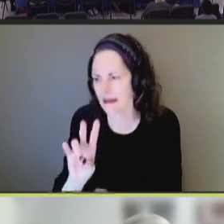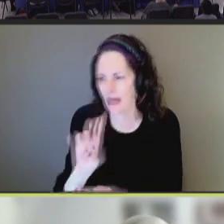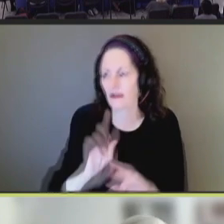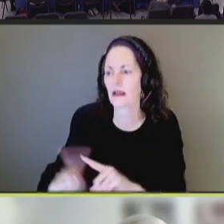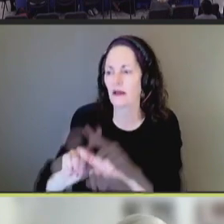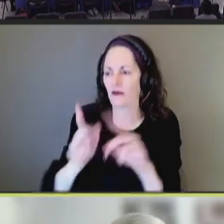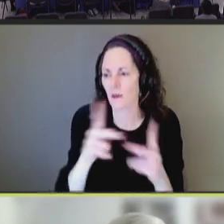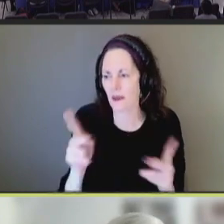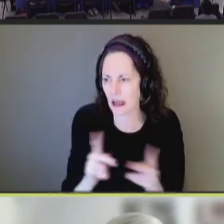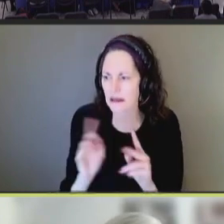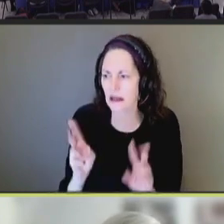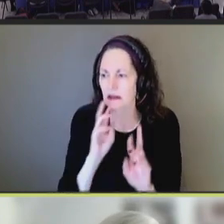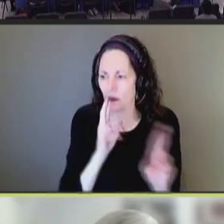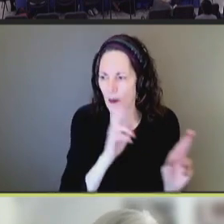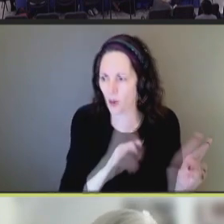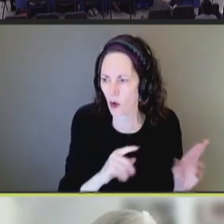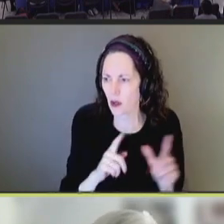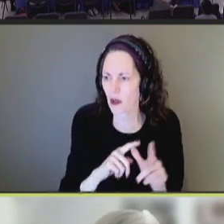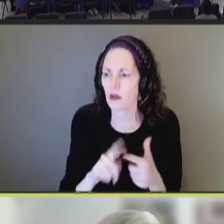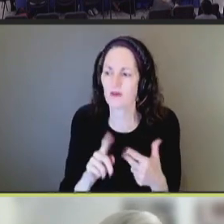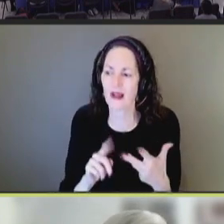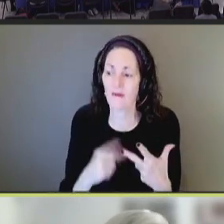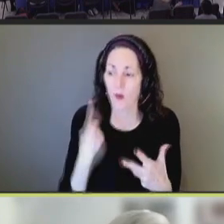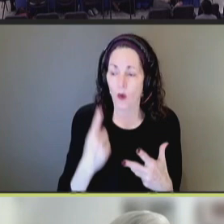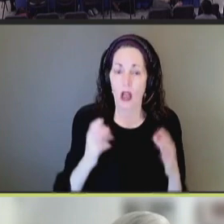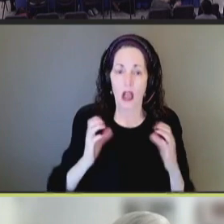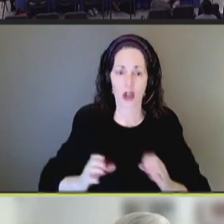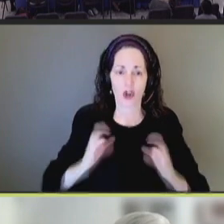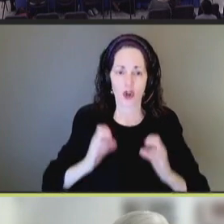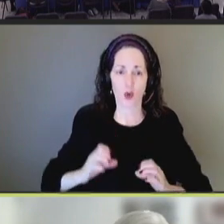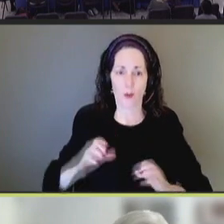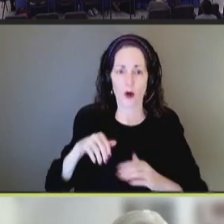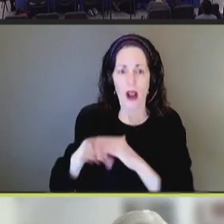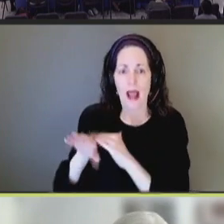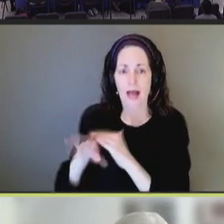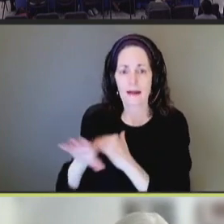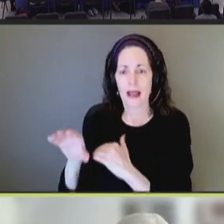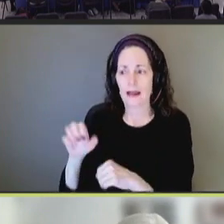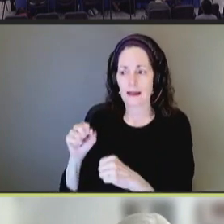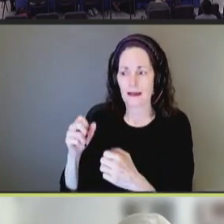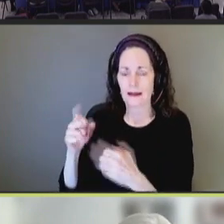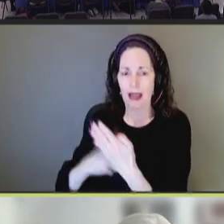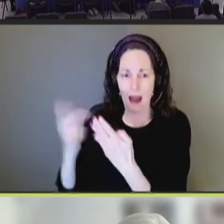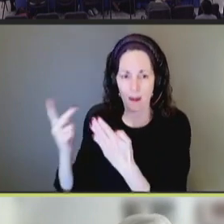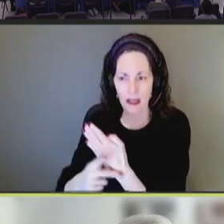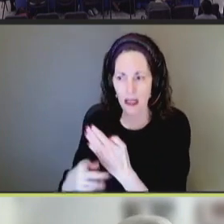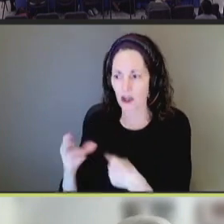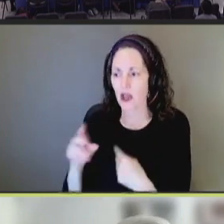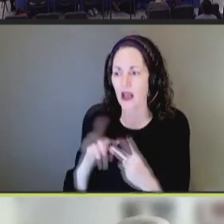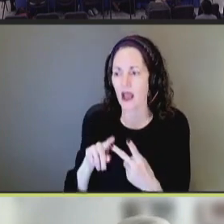one consumer access application, and then 20 jurisdictions are sharing data with CDC. So,